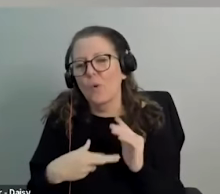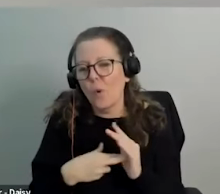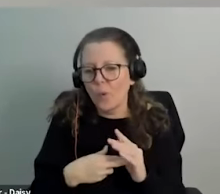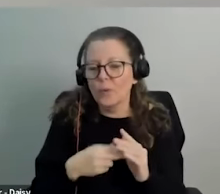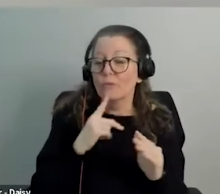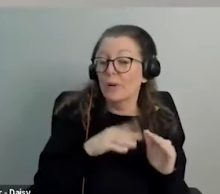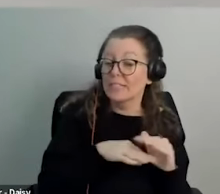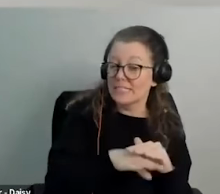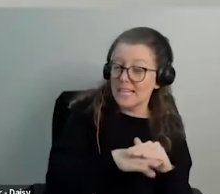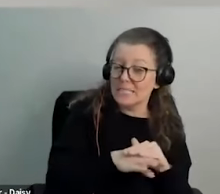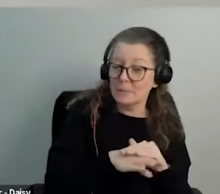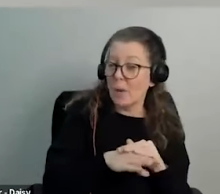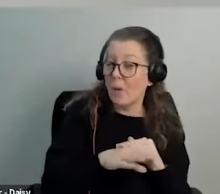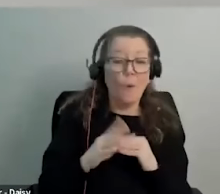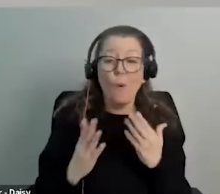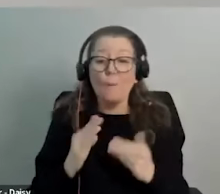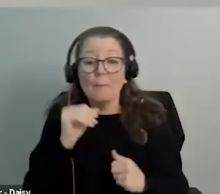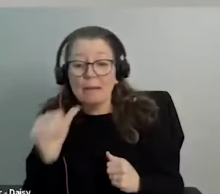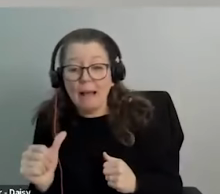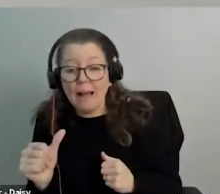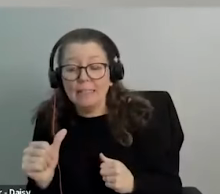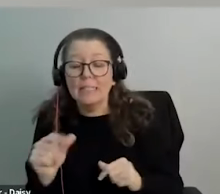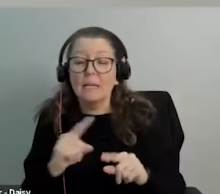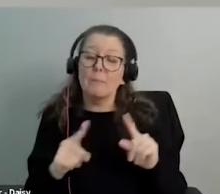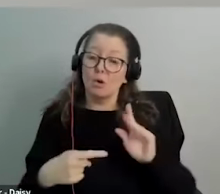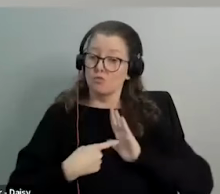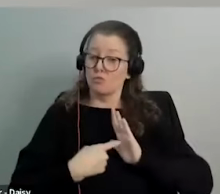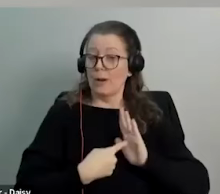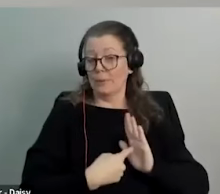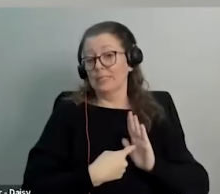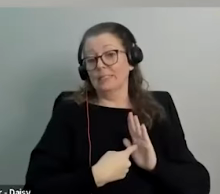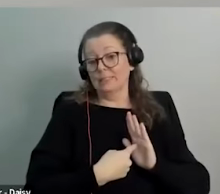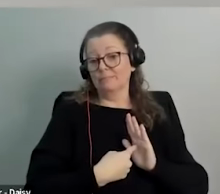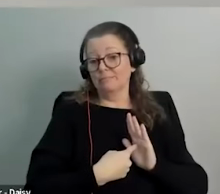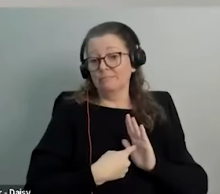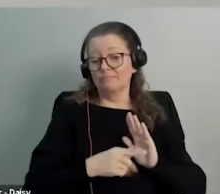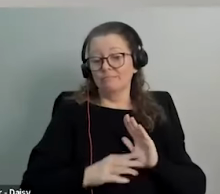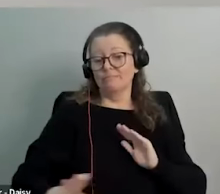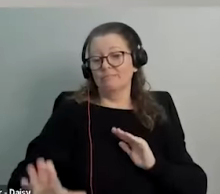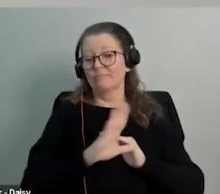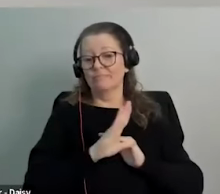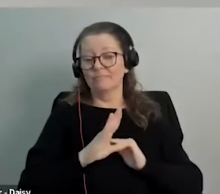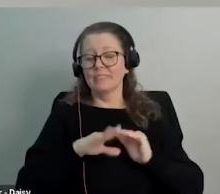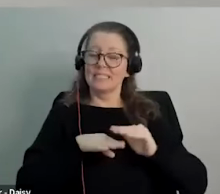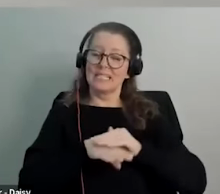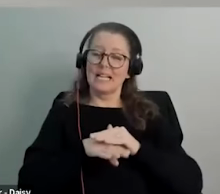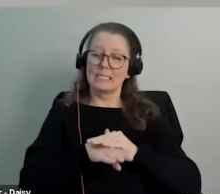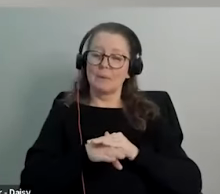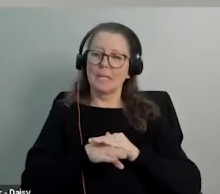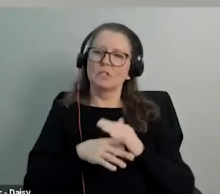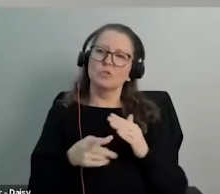or not in accessibility, but just sort of representing the voice of accessibility. I would say pay attention to the things